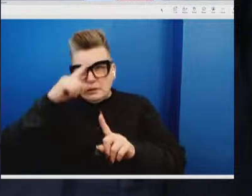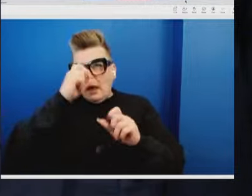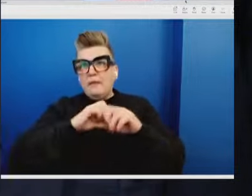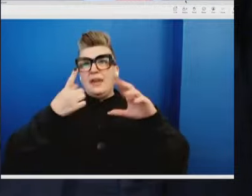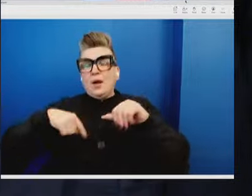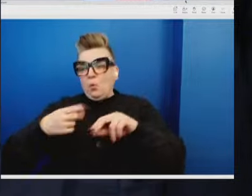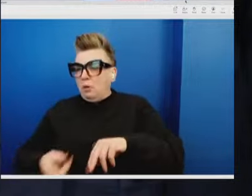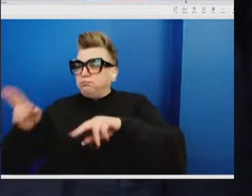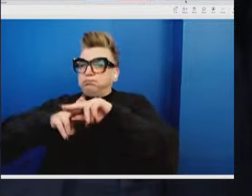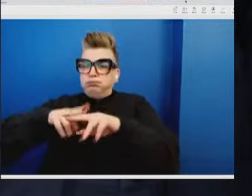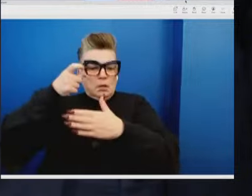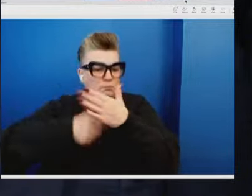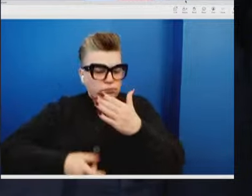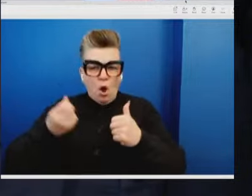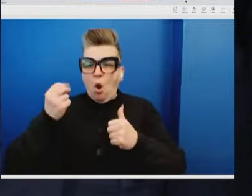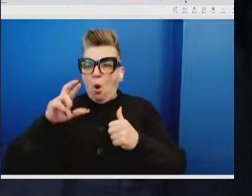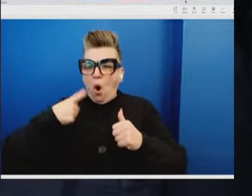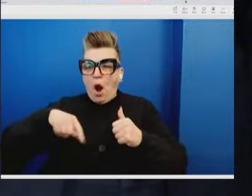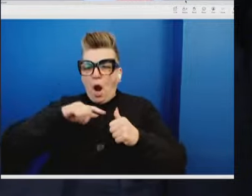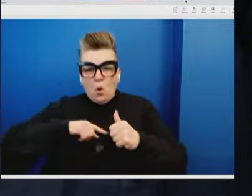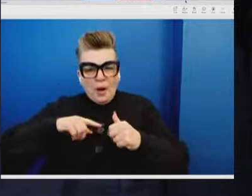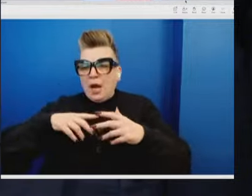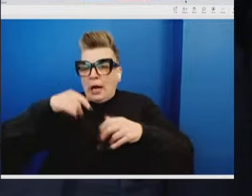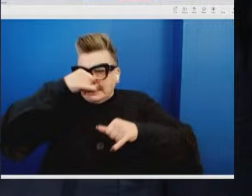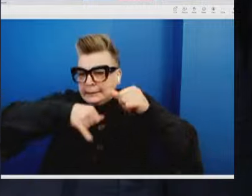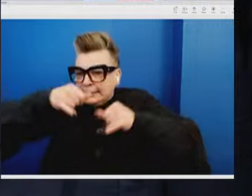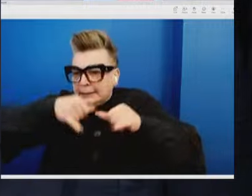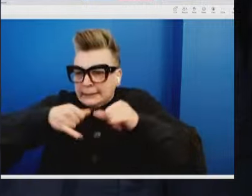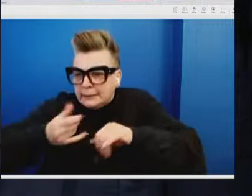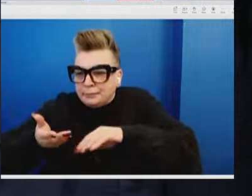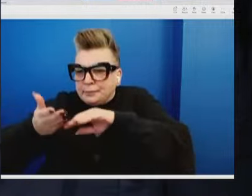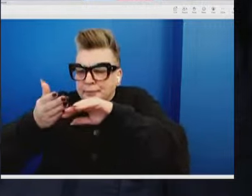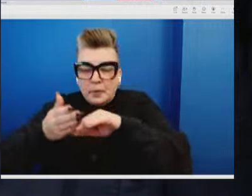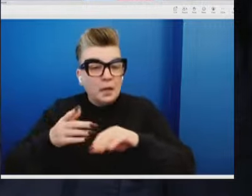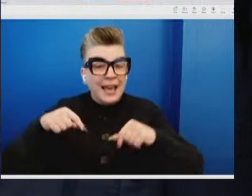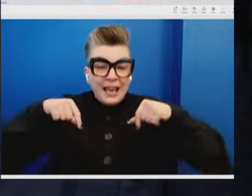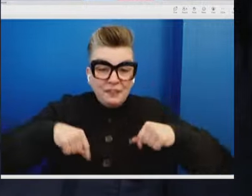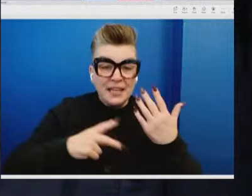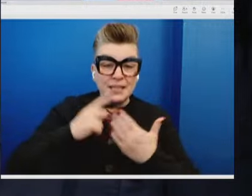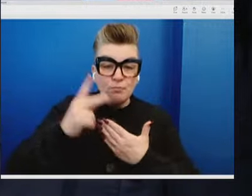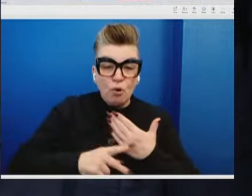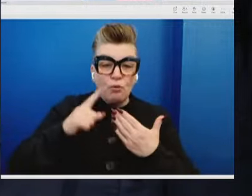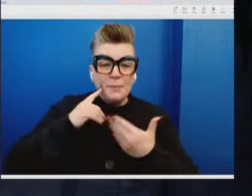This program is to help our most vulnerable get off Medicaid into the workforce. If this costs